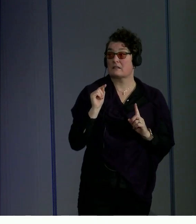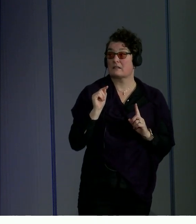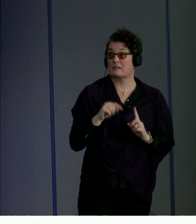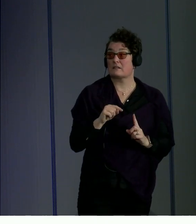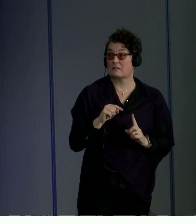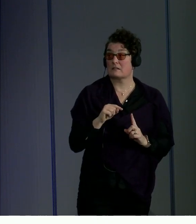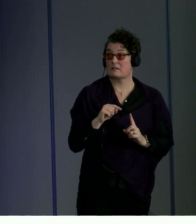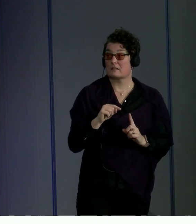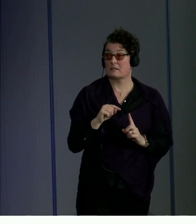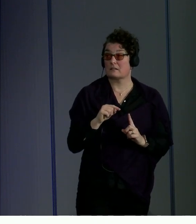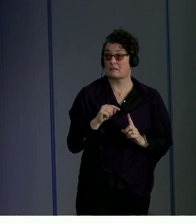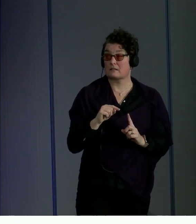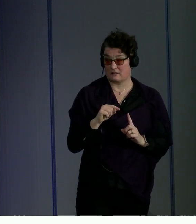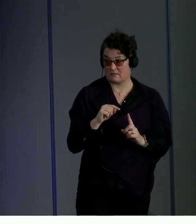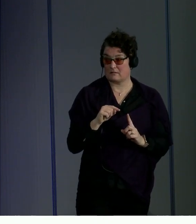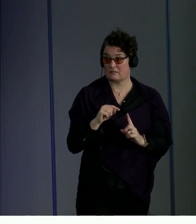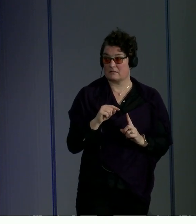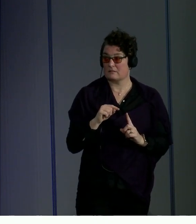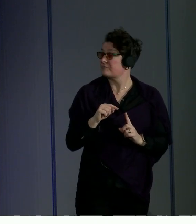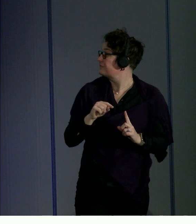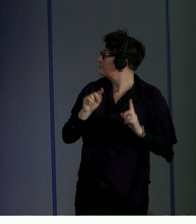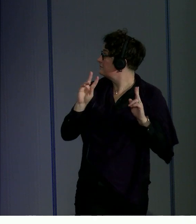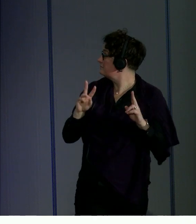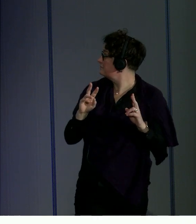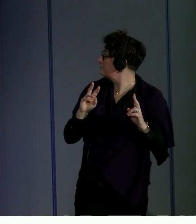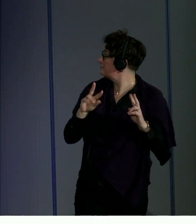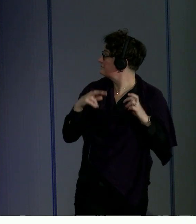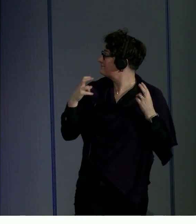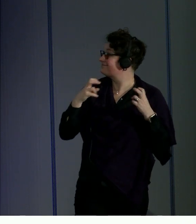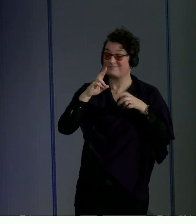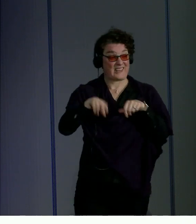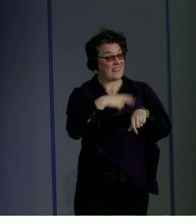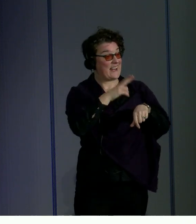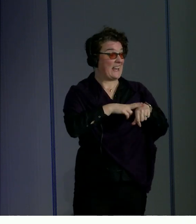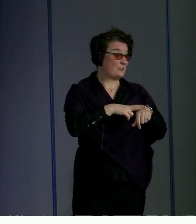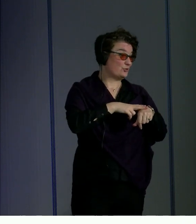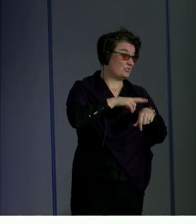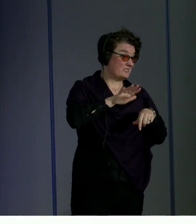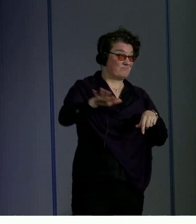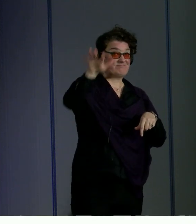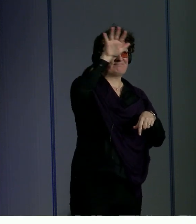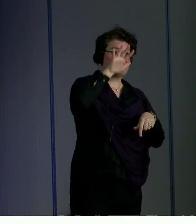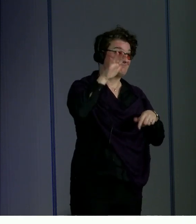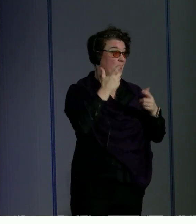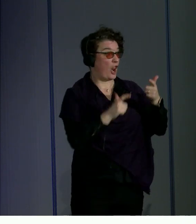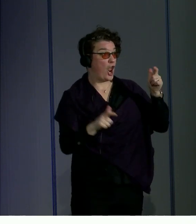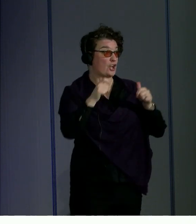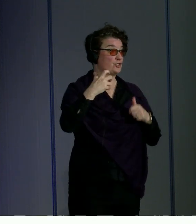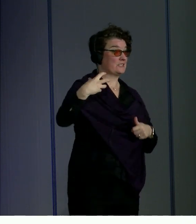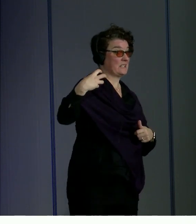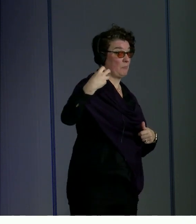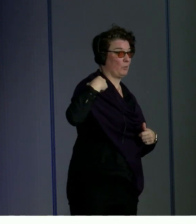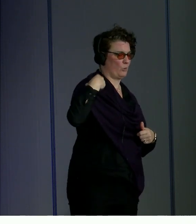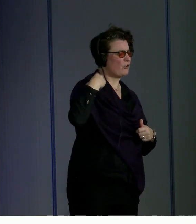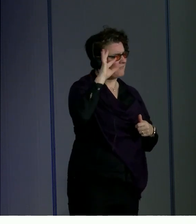as the nation's largest employer, the Federal Government strives to be a model for diversity,